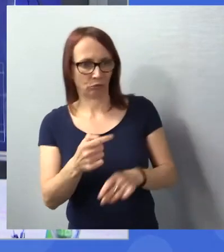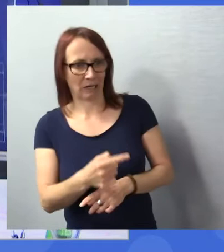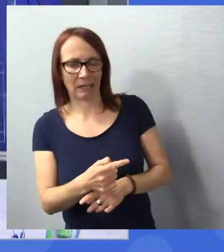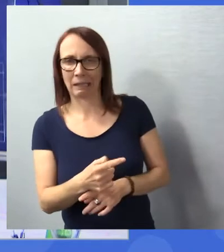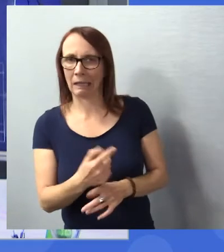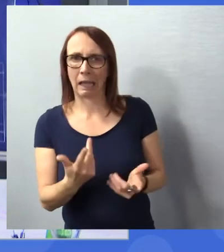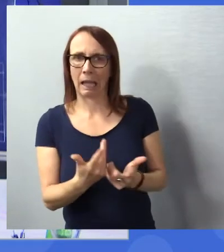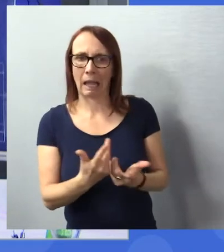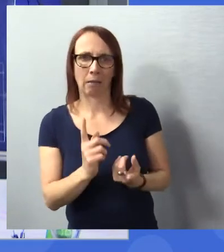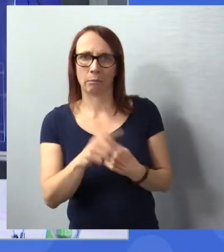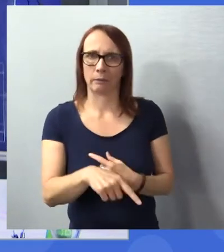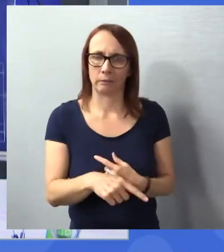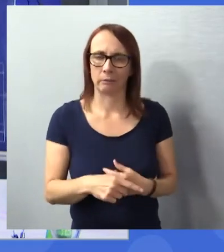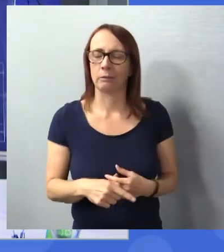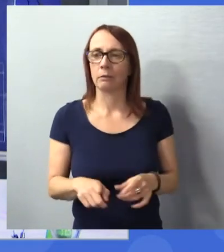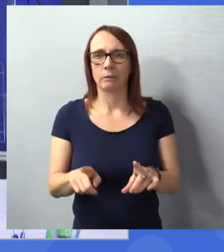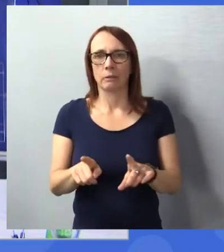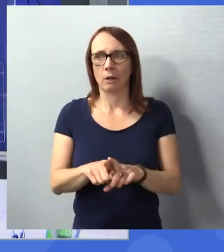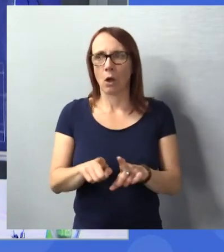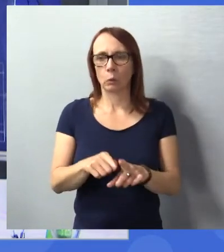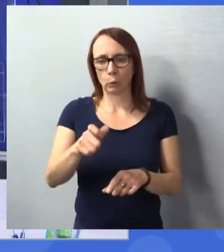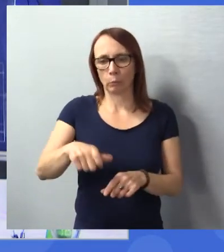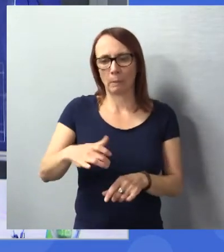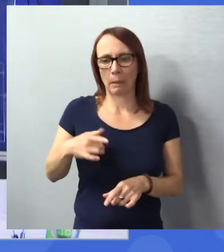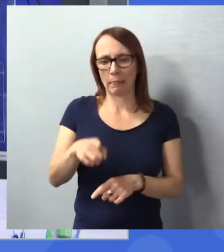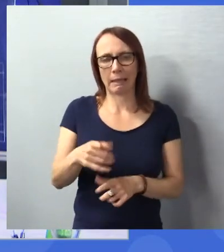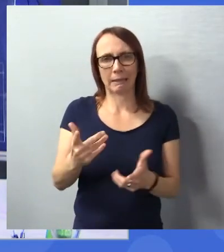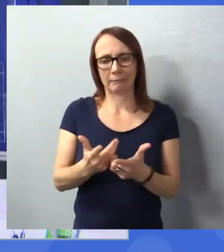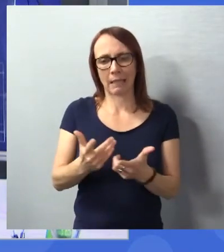issues that impact on citizens lives in other words let's hear about them before